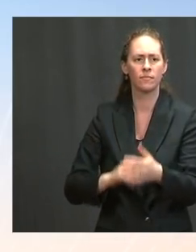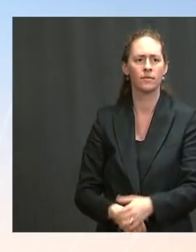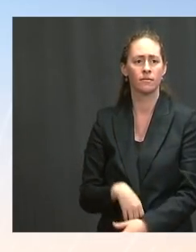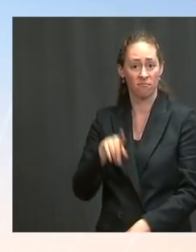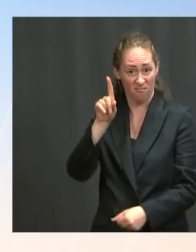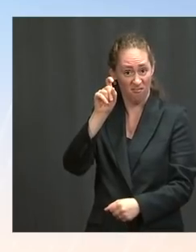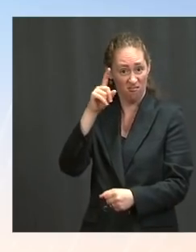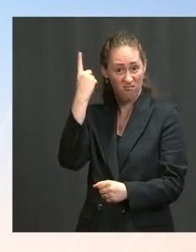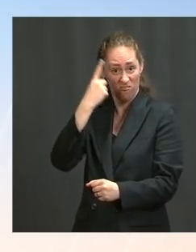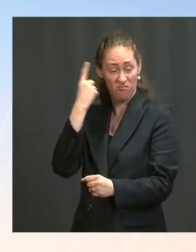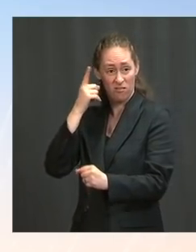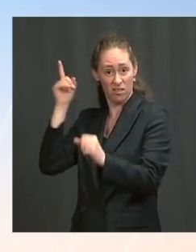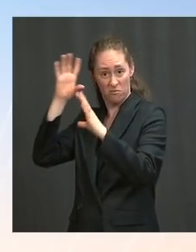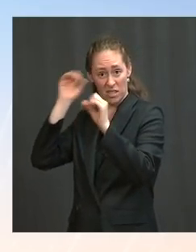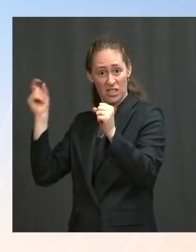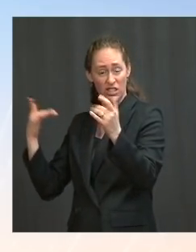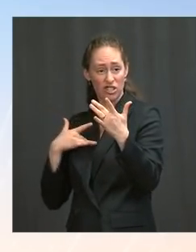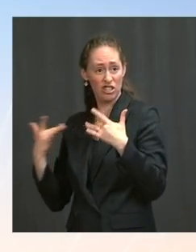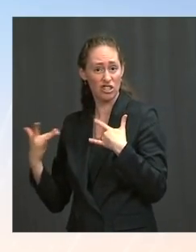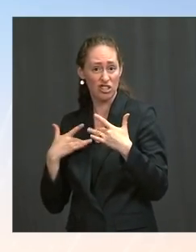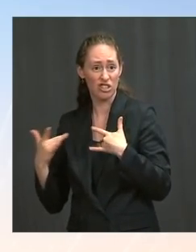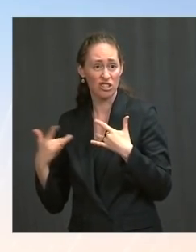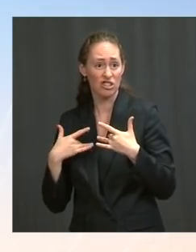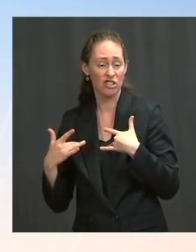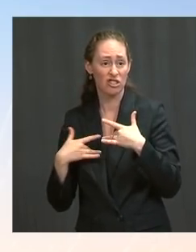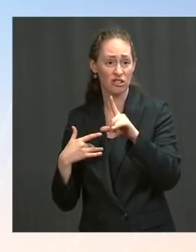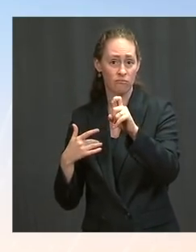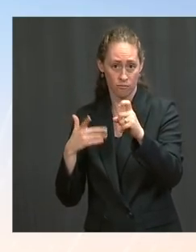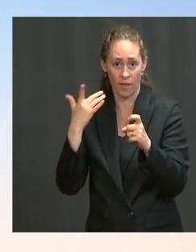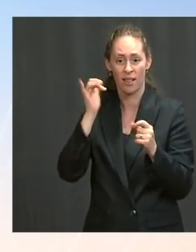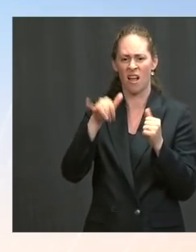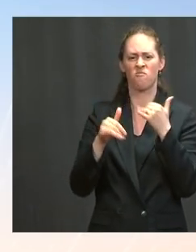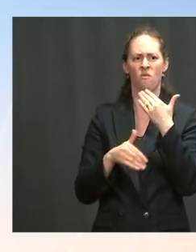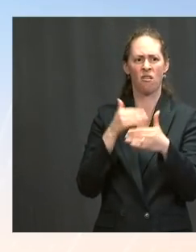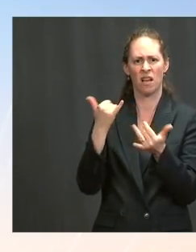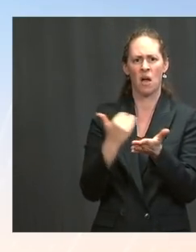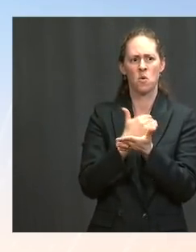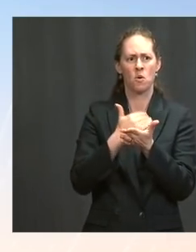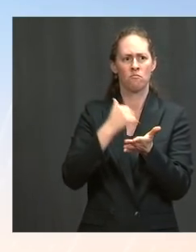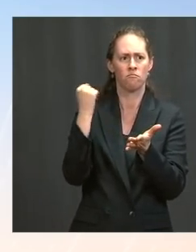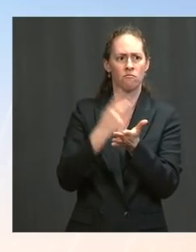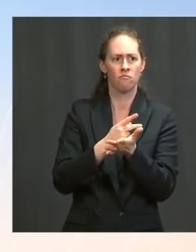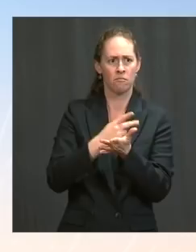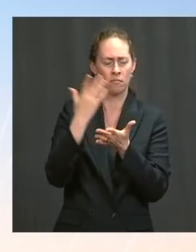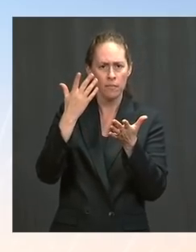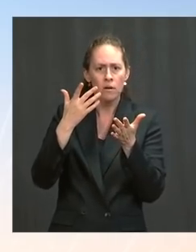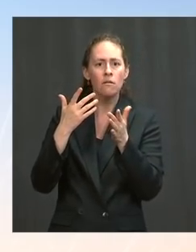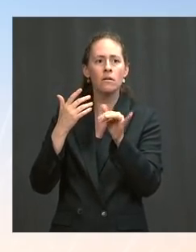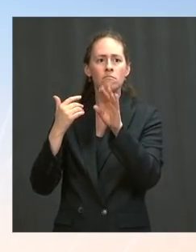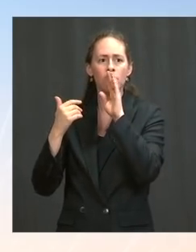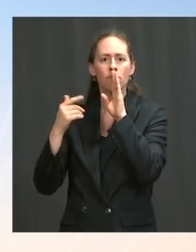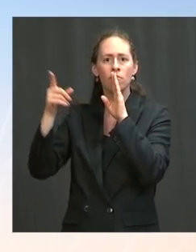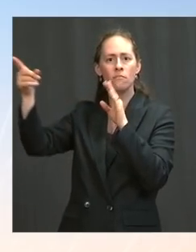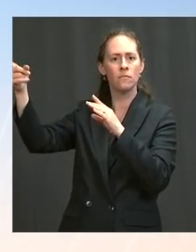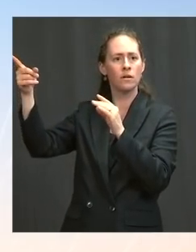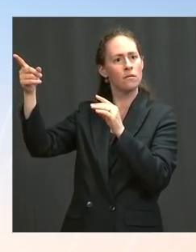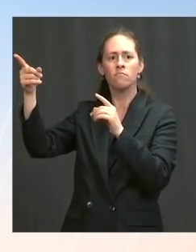which seemed to overrule the advisory board -- the outside advisory board that we've obviously learned a lot about in the last year --